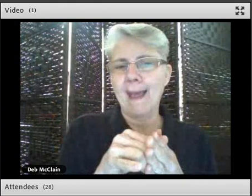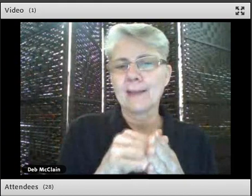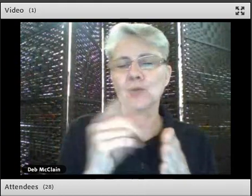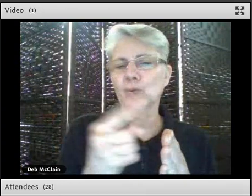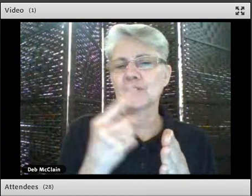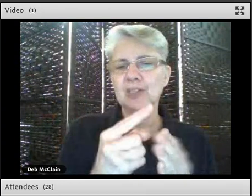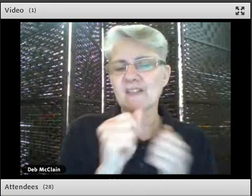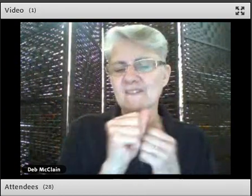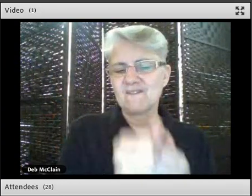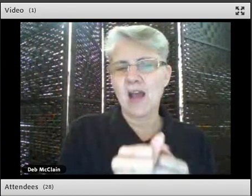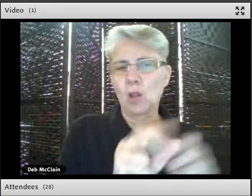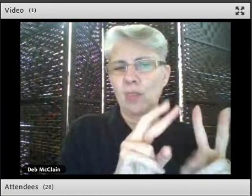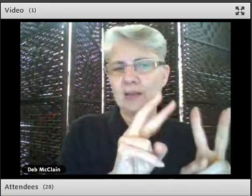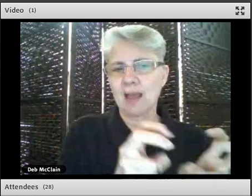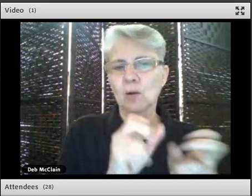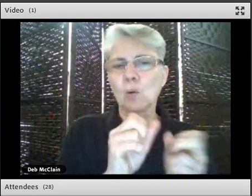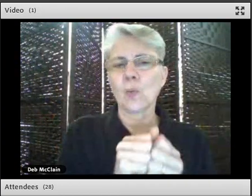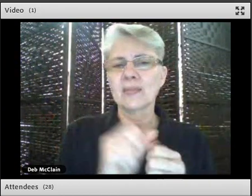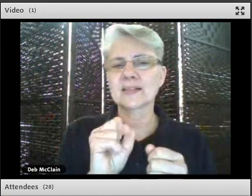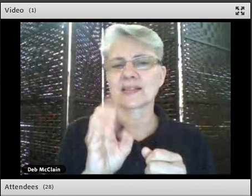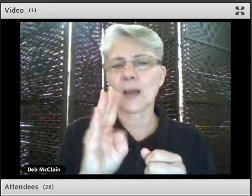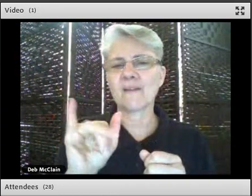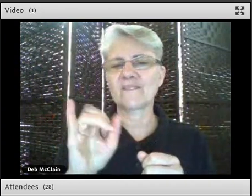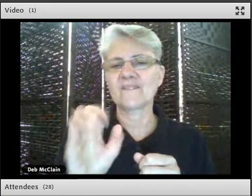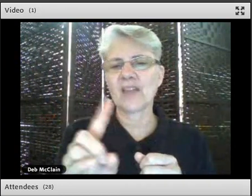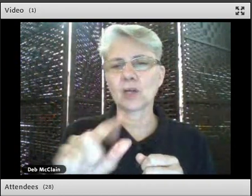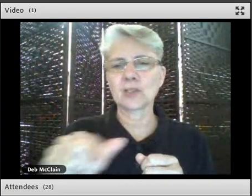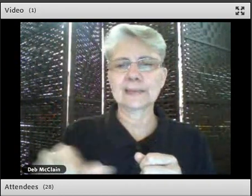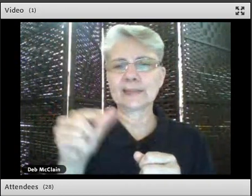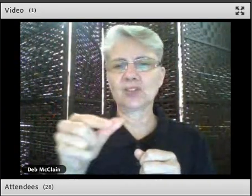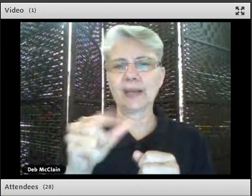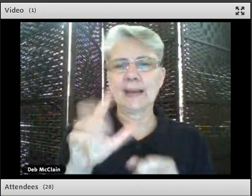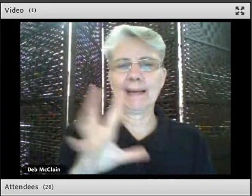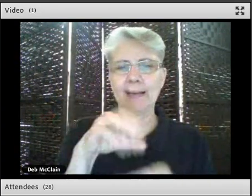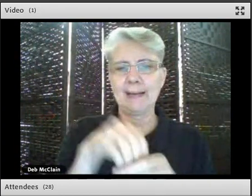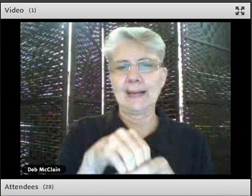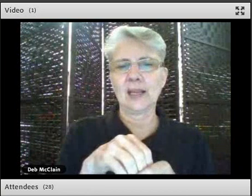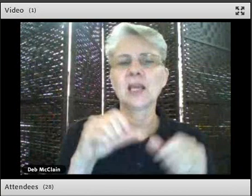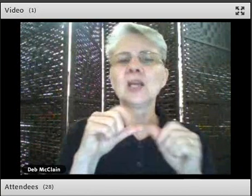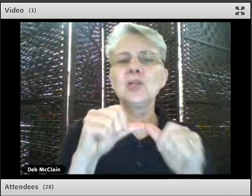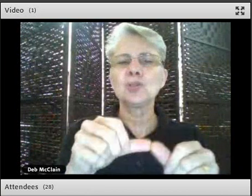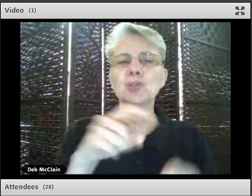If it's not an enhanced table of contents, then you would not use subfield G.